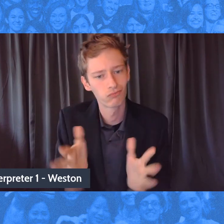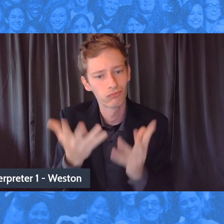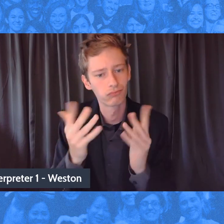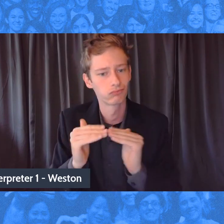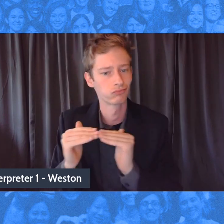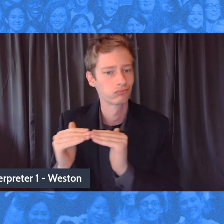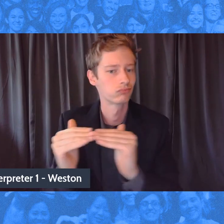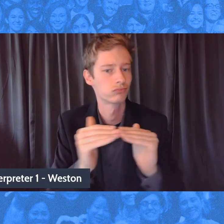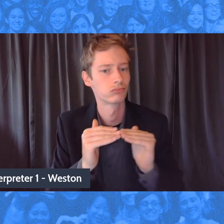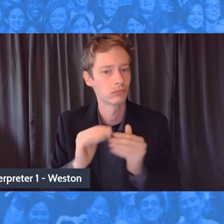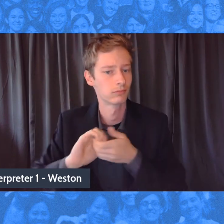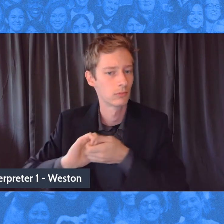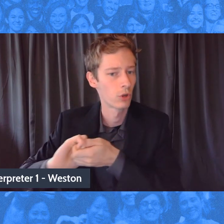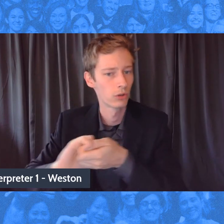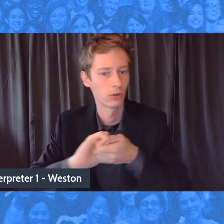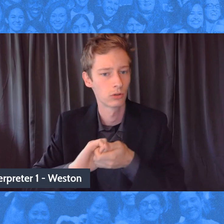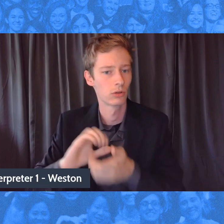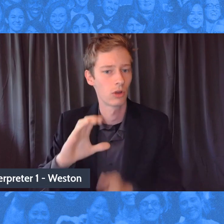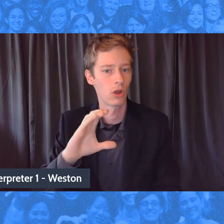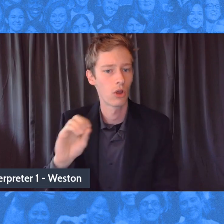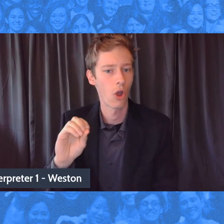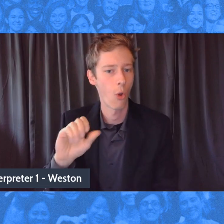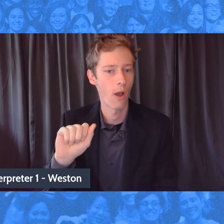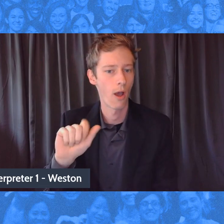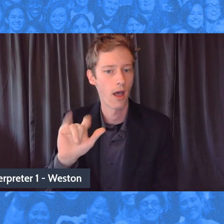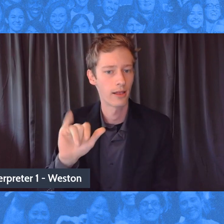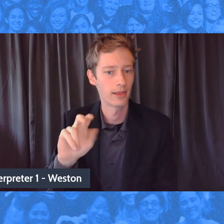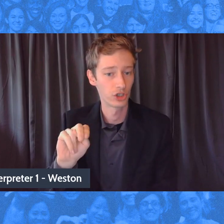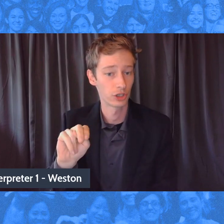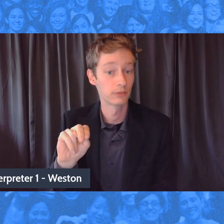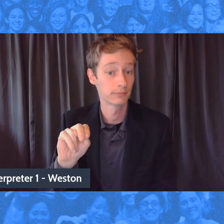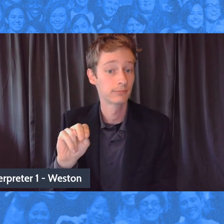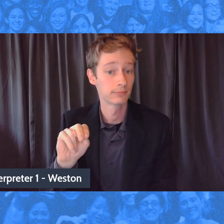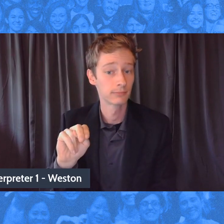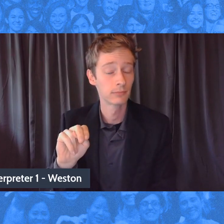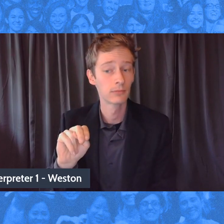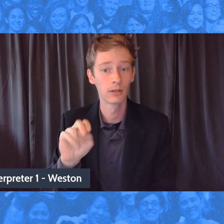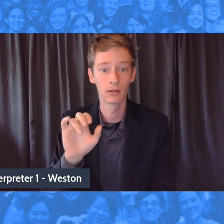that will have to do what we do in a year when again,